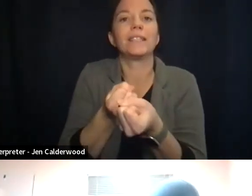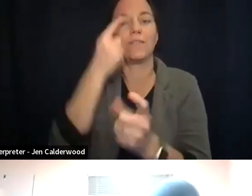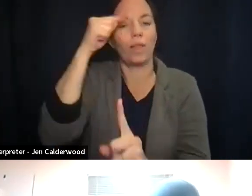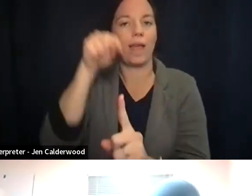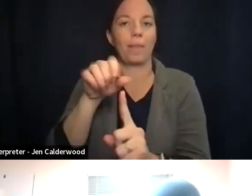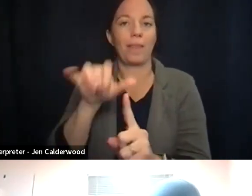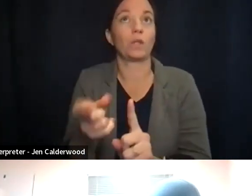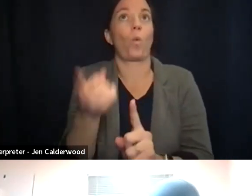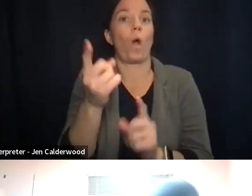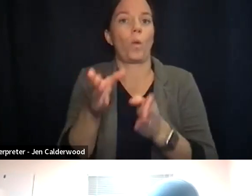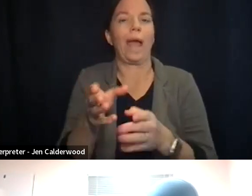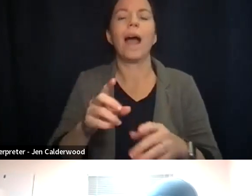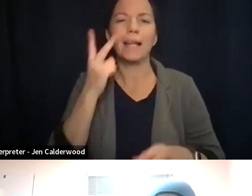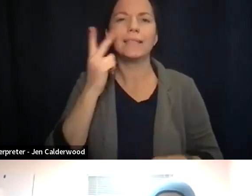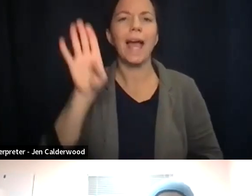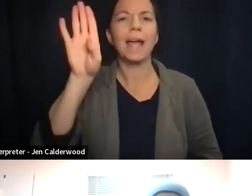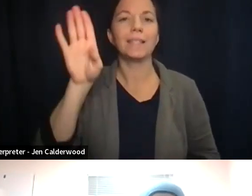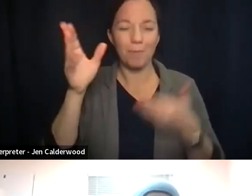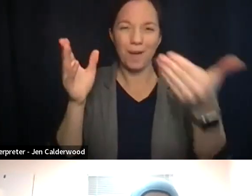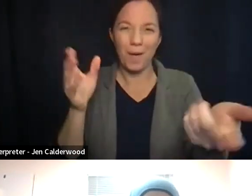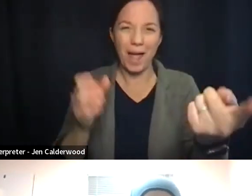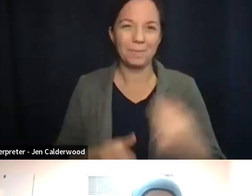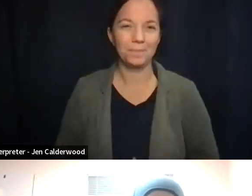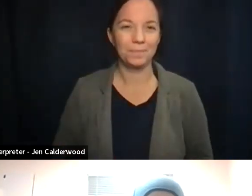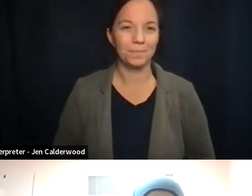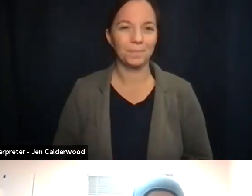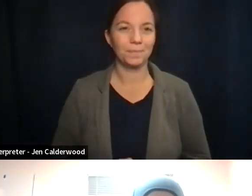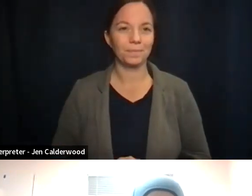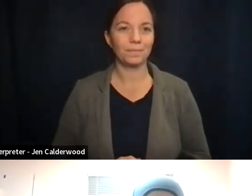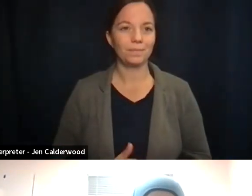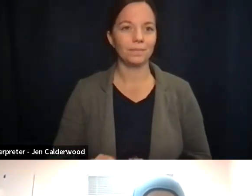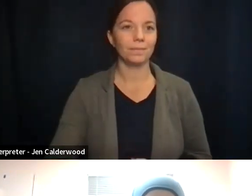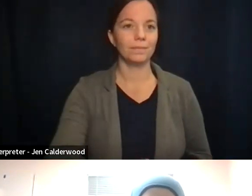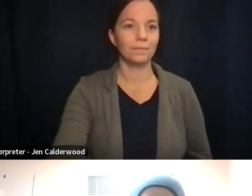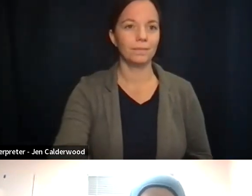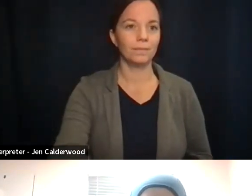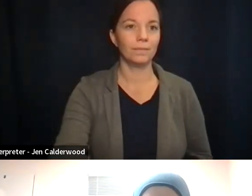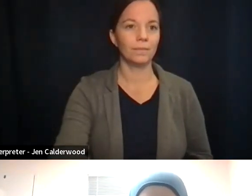Before meeting a meeting ever happens we're already doing some of that advocacy work on different stakeholder groups. That's just one way to do that I do see a hands up.